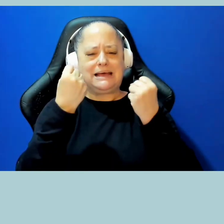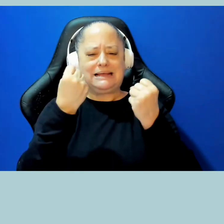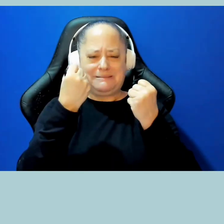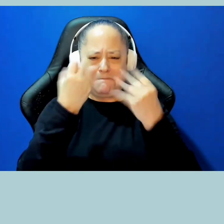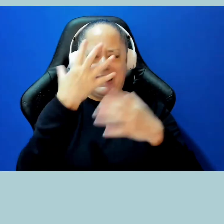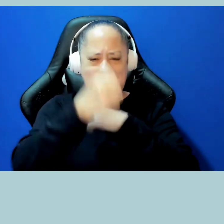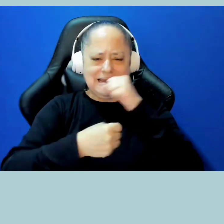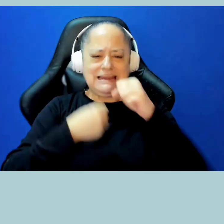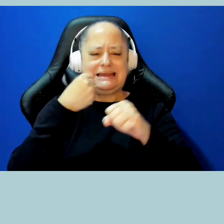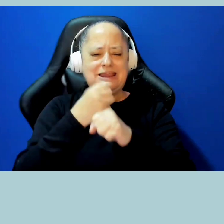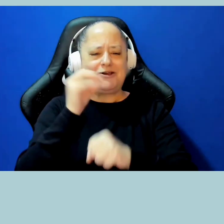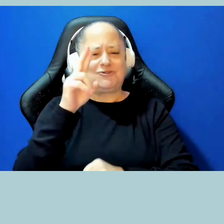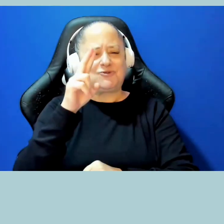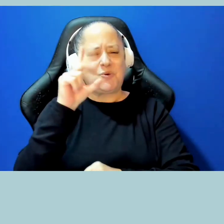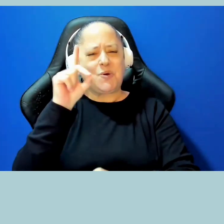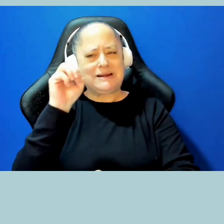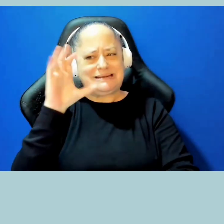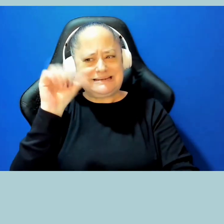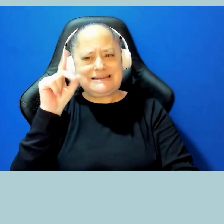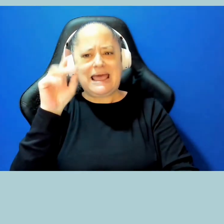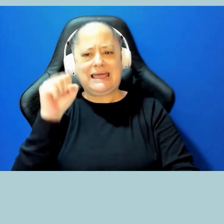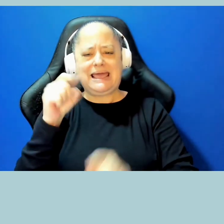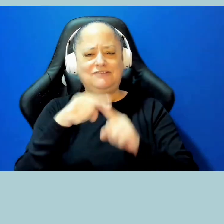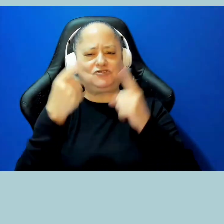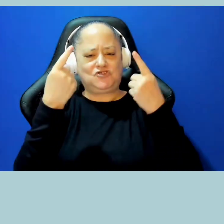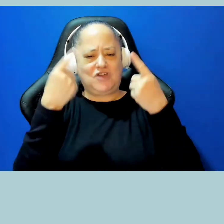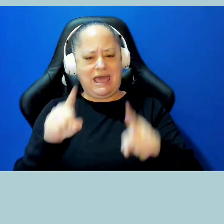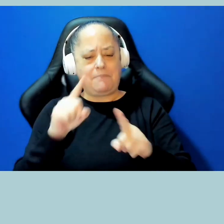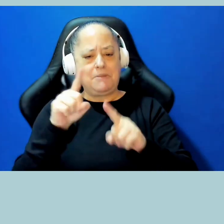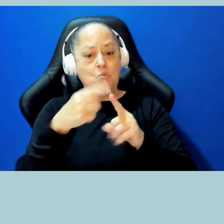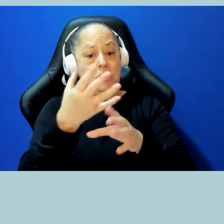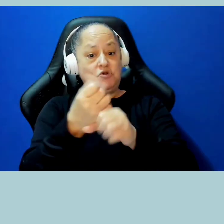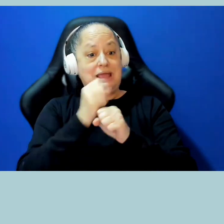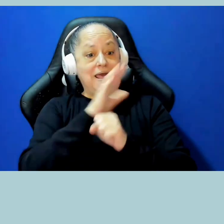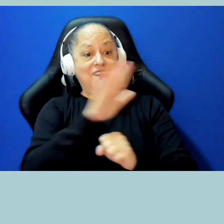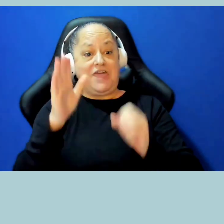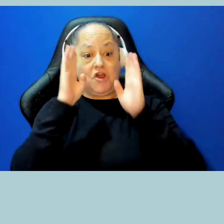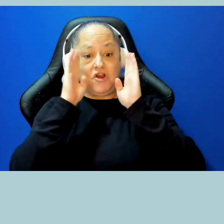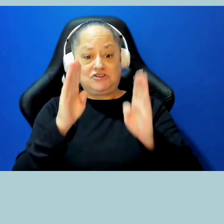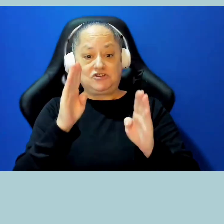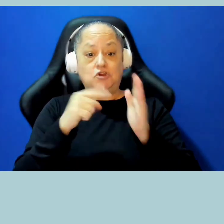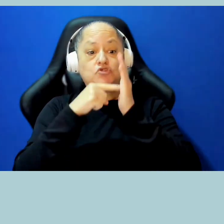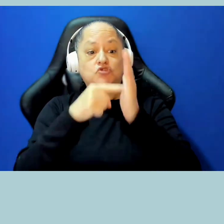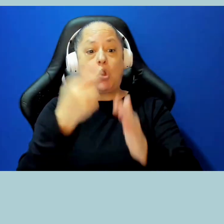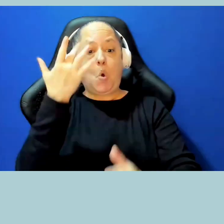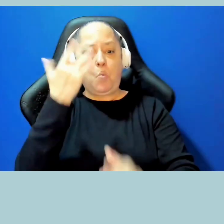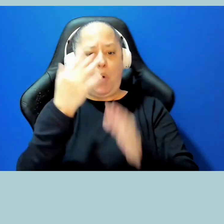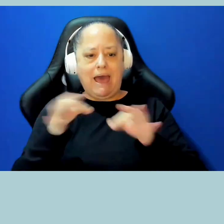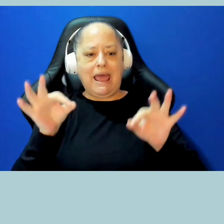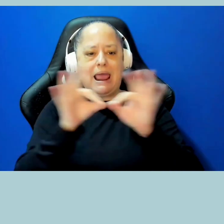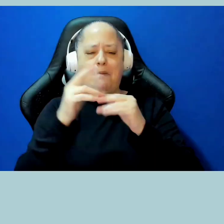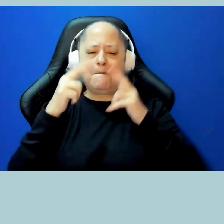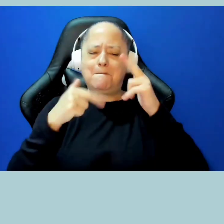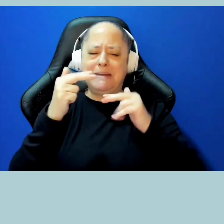them to happen. But once you can actually grab people's attention and show them why this is important, you can start to build momentum. And so it really just